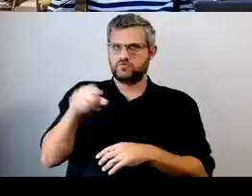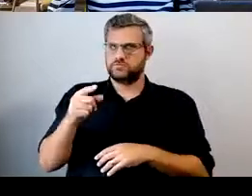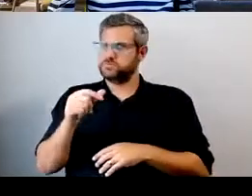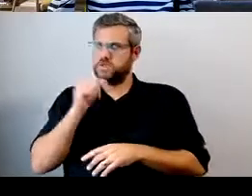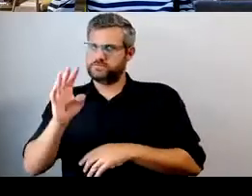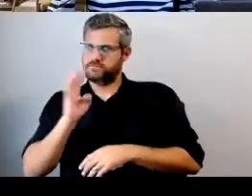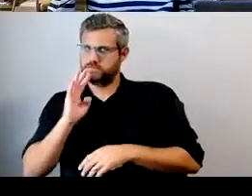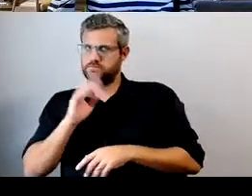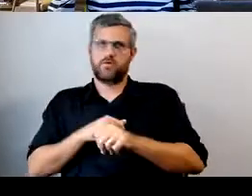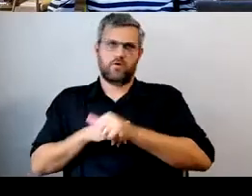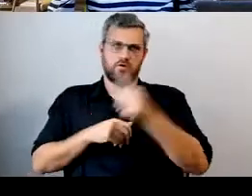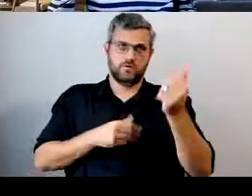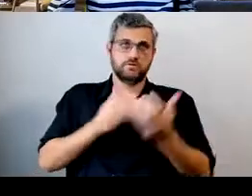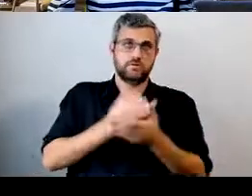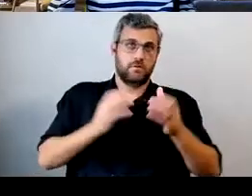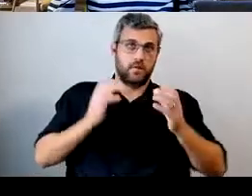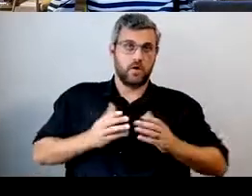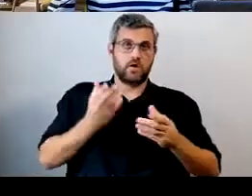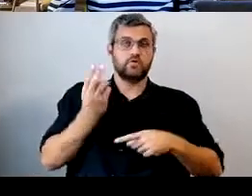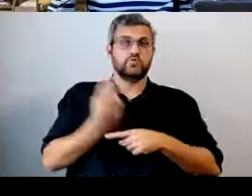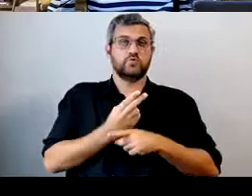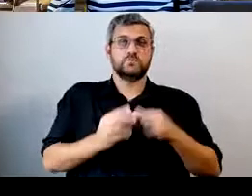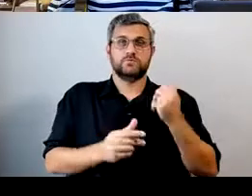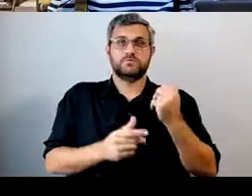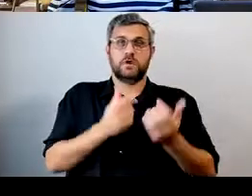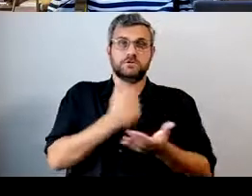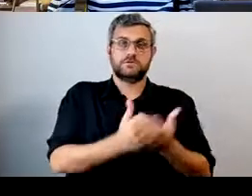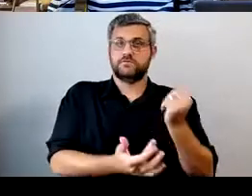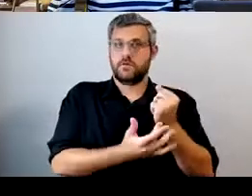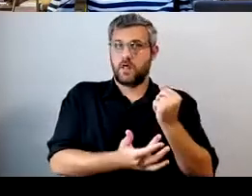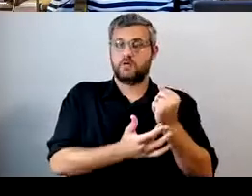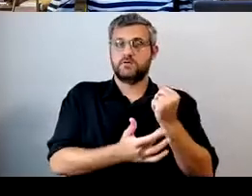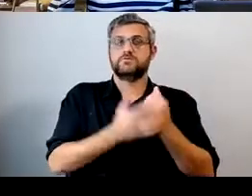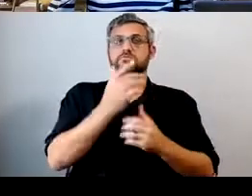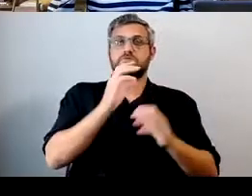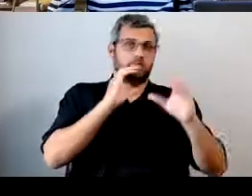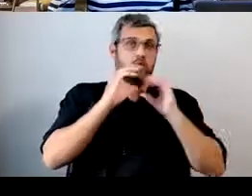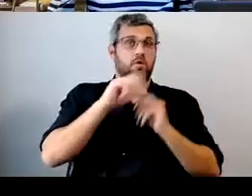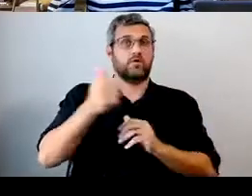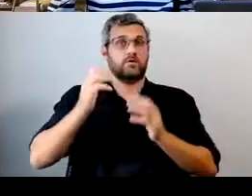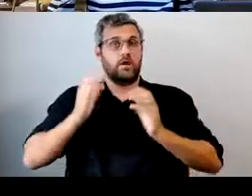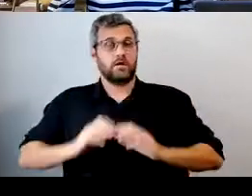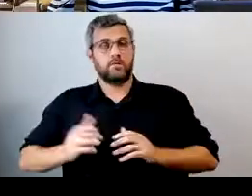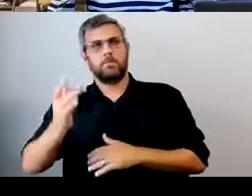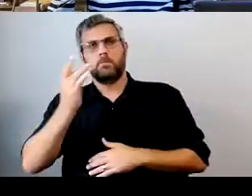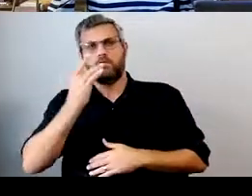some clients may use assistive technology to communicate. Other clients may simply prefer to communicate